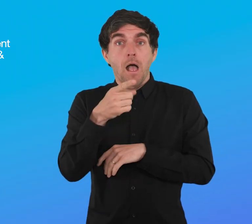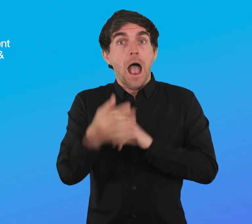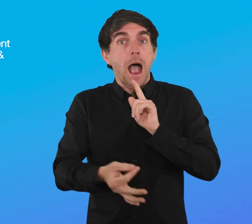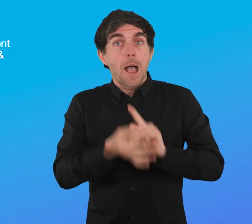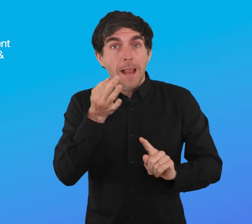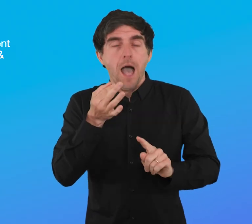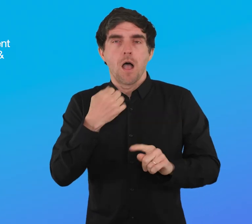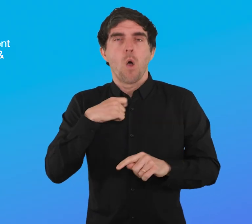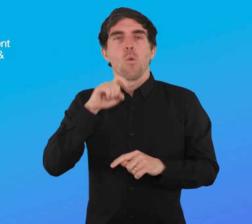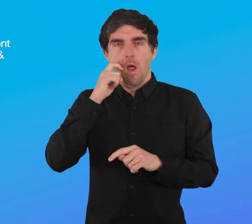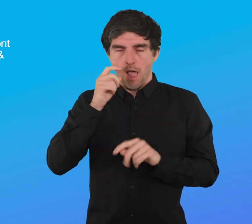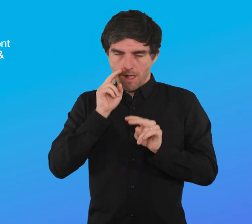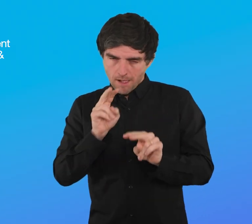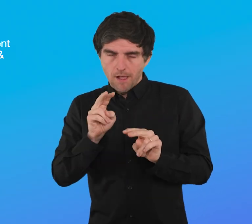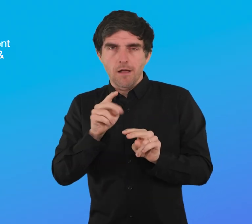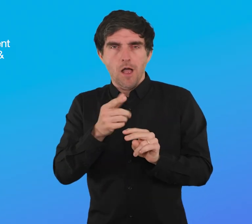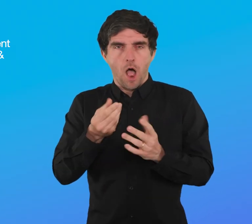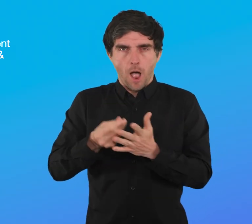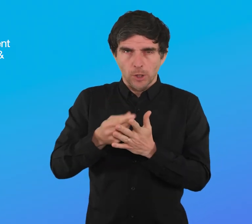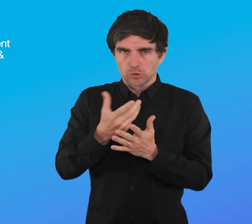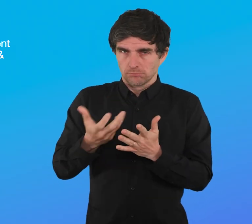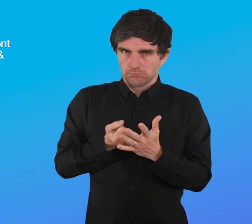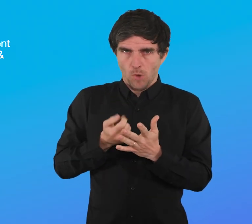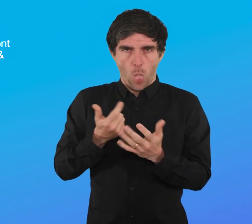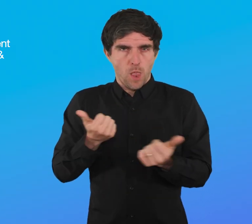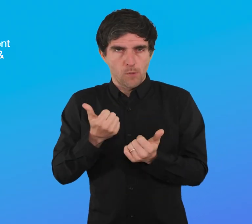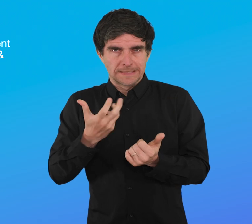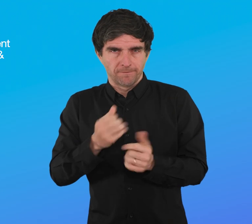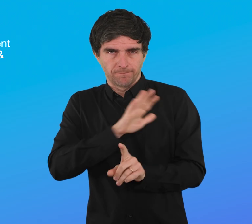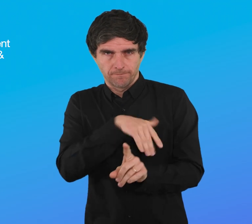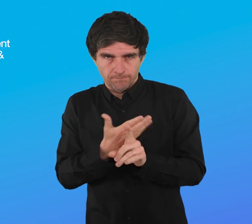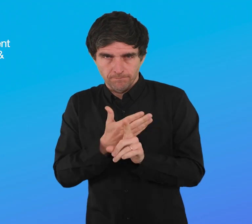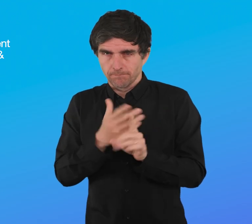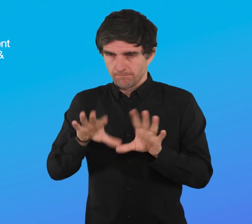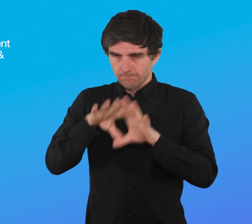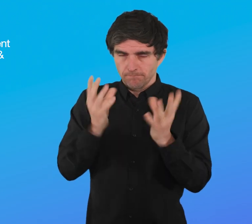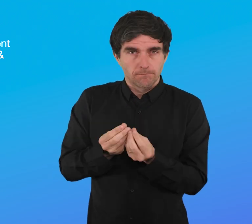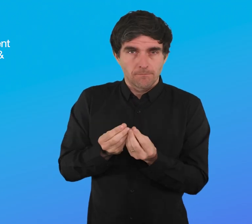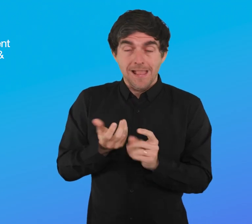When you apply we will look at how much income you already get.